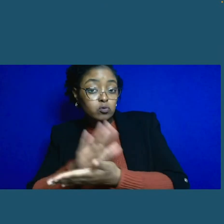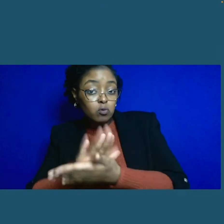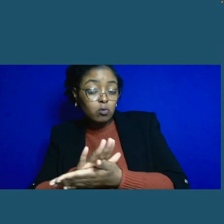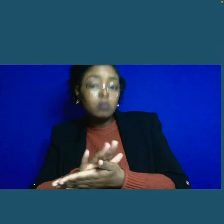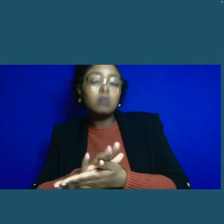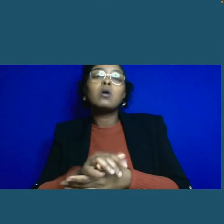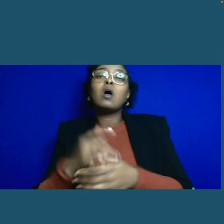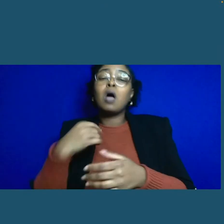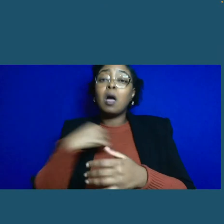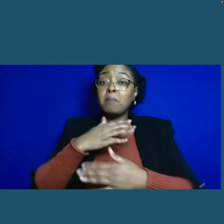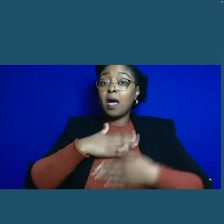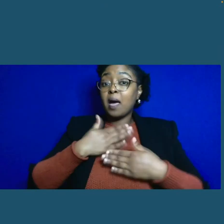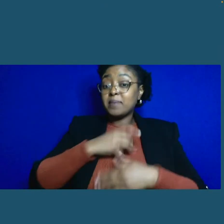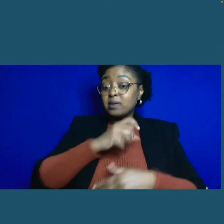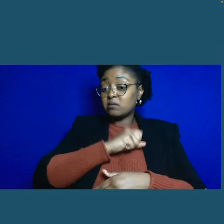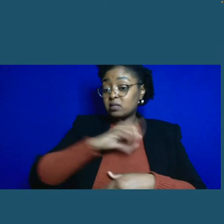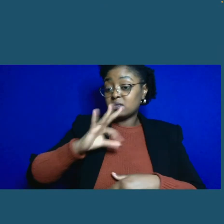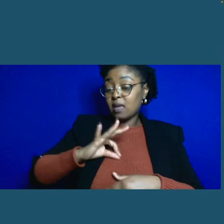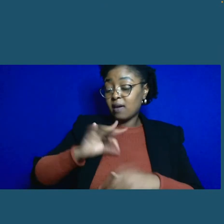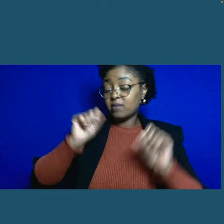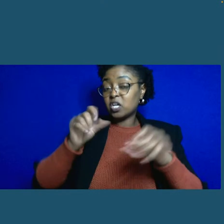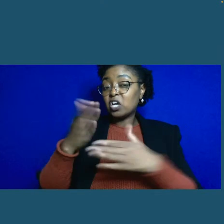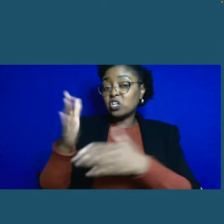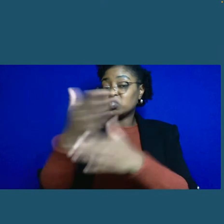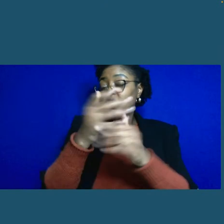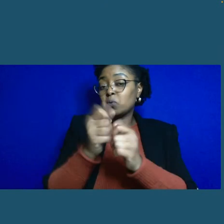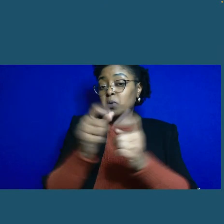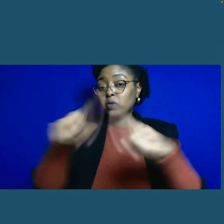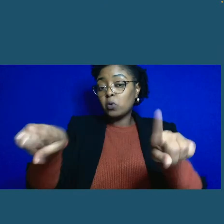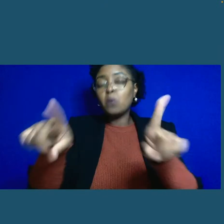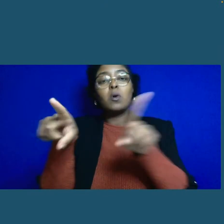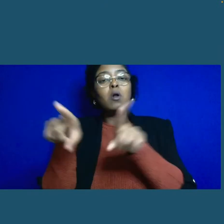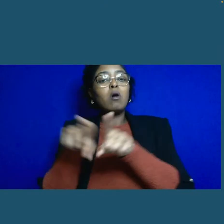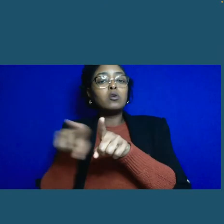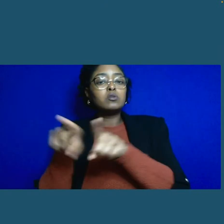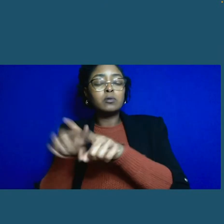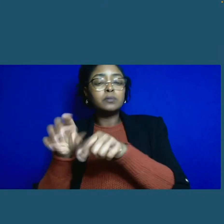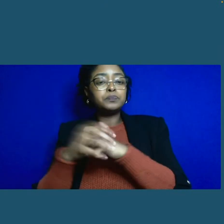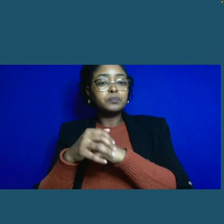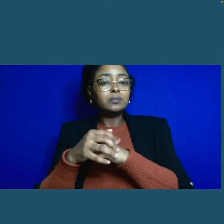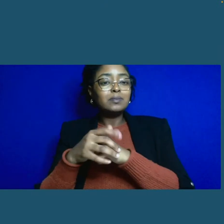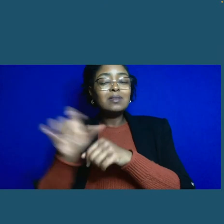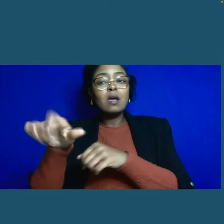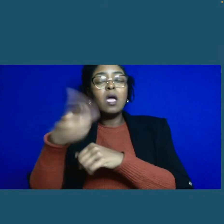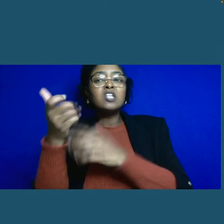schools? And then what we're still working on? So I'm happy for us to have staff here but to